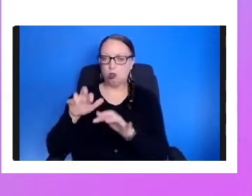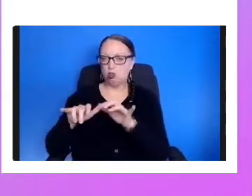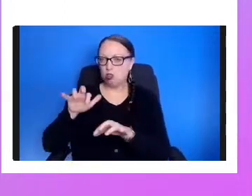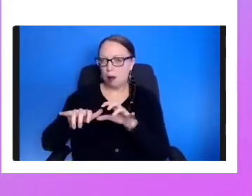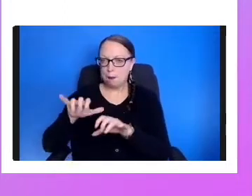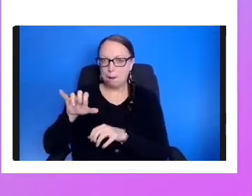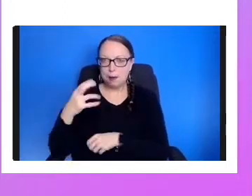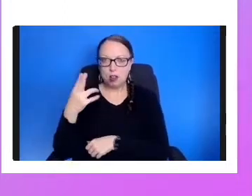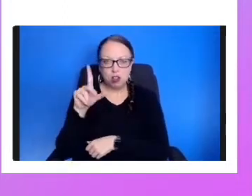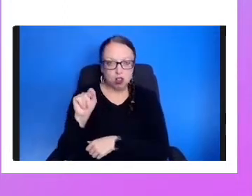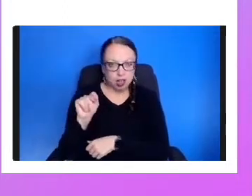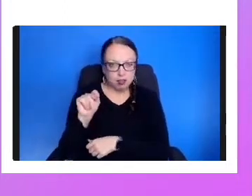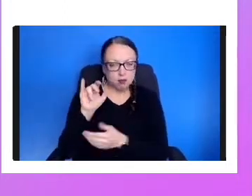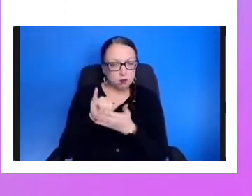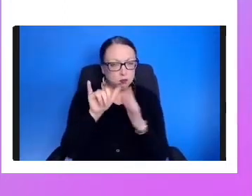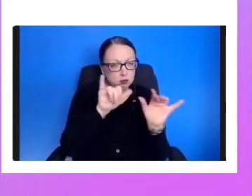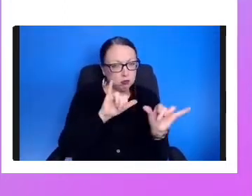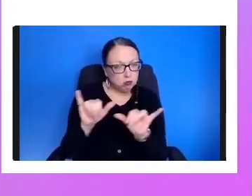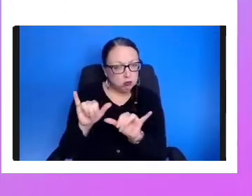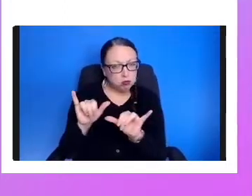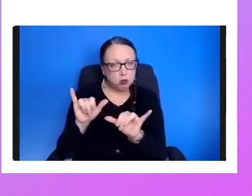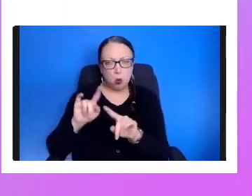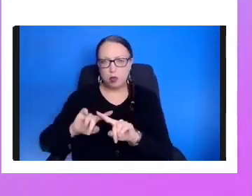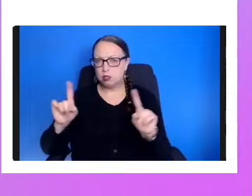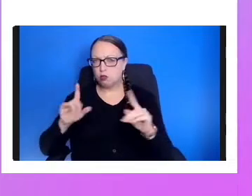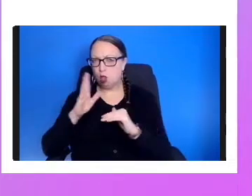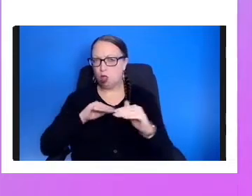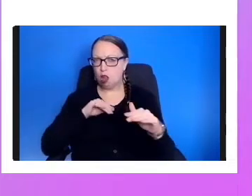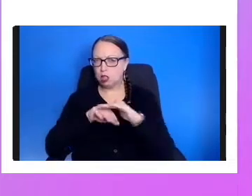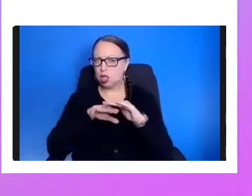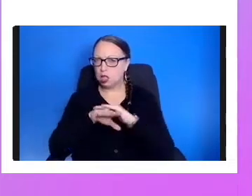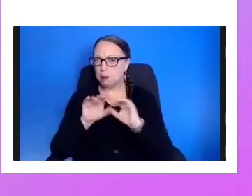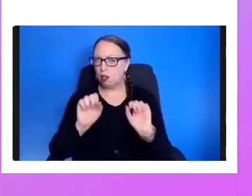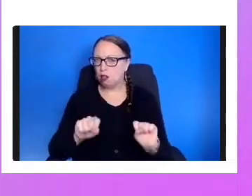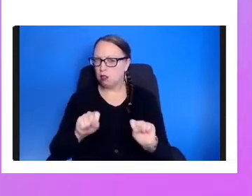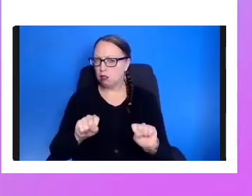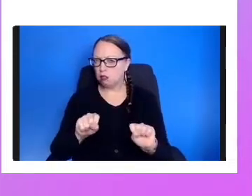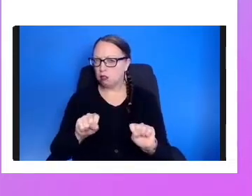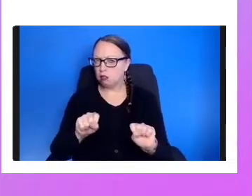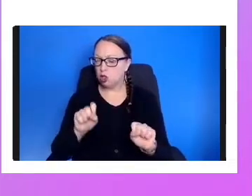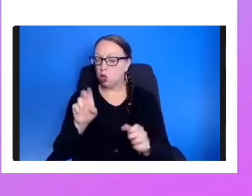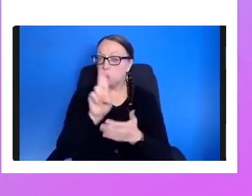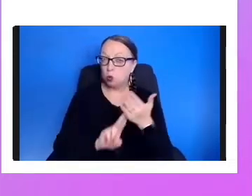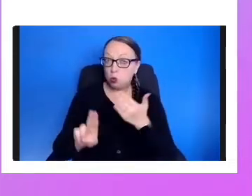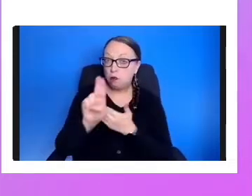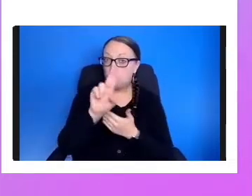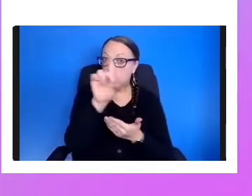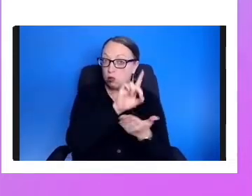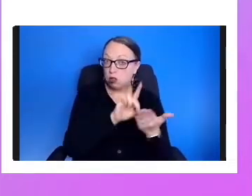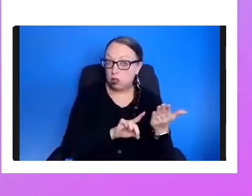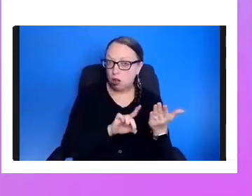Is it the same or different to accessibility? What about universal design or adaptive design what's the difference in your mind